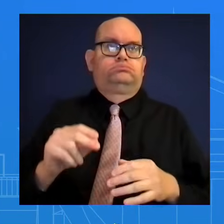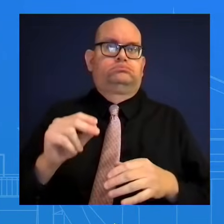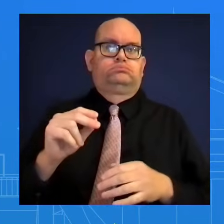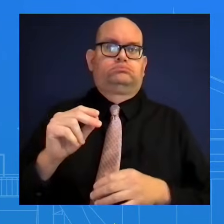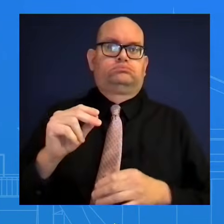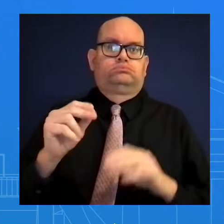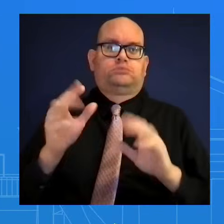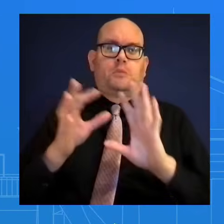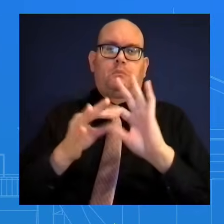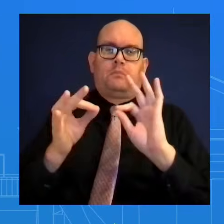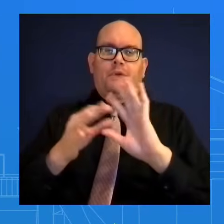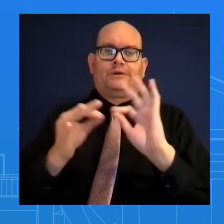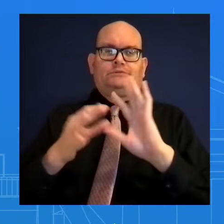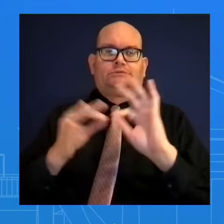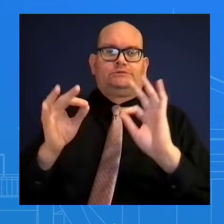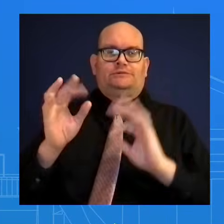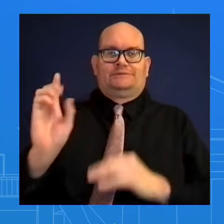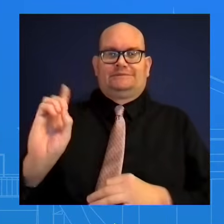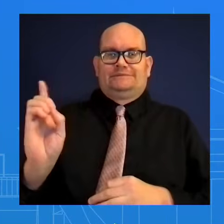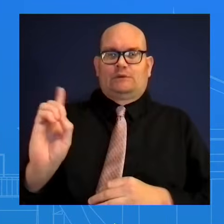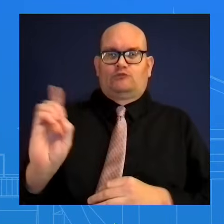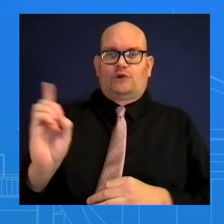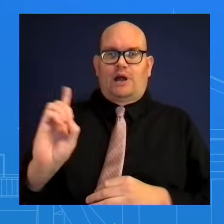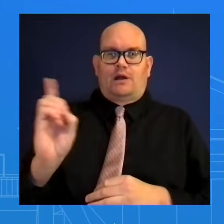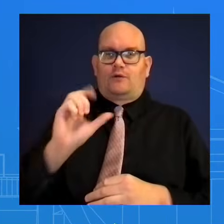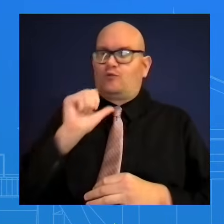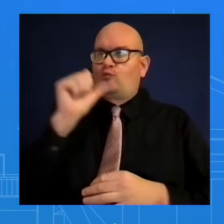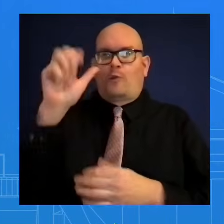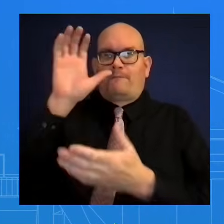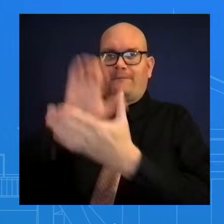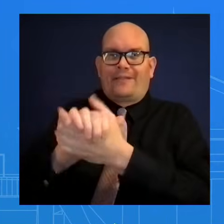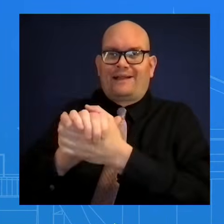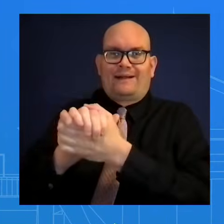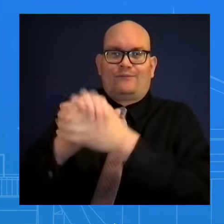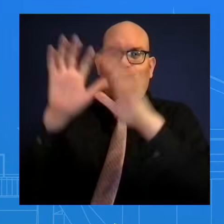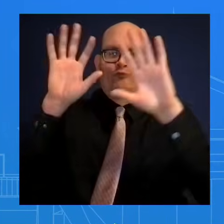He said, "Talk to me." And I'm wondering if you can help fill in some of the blanks.